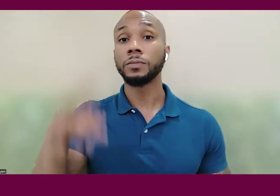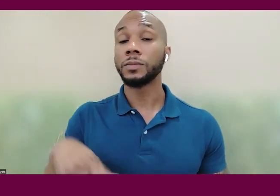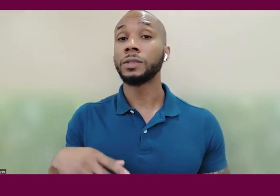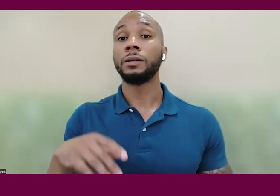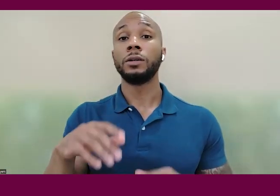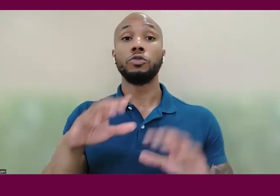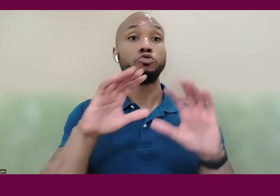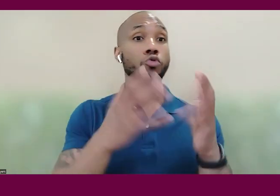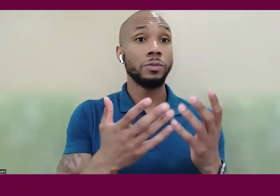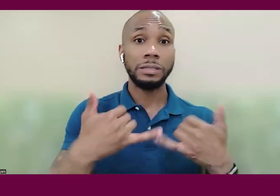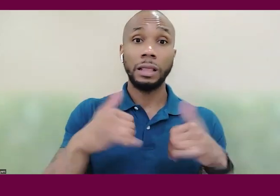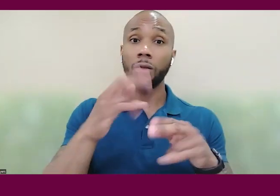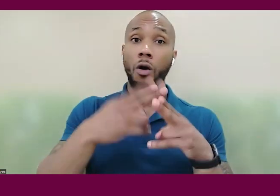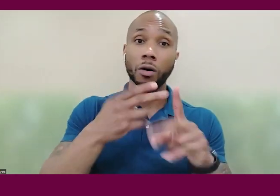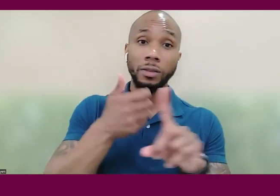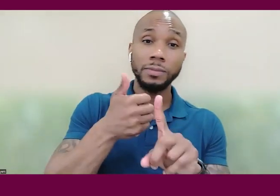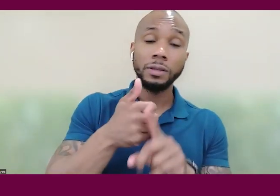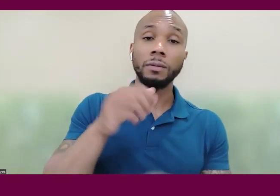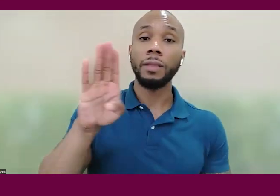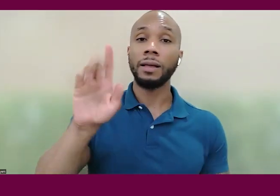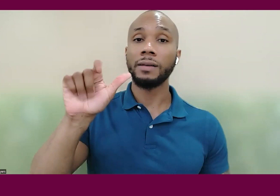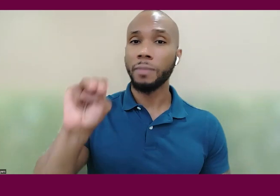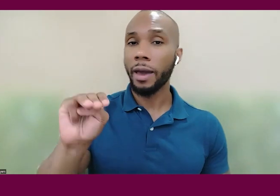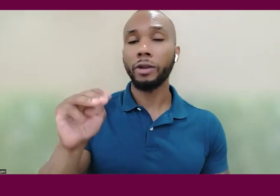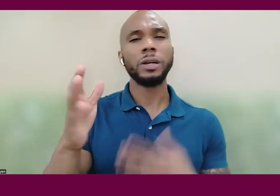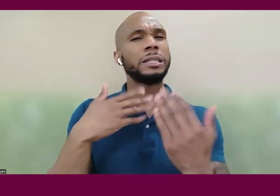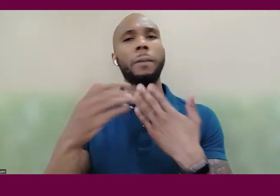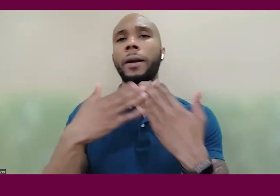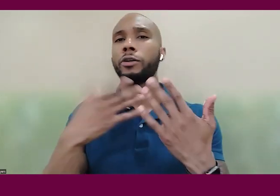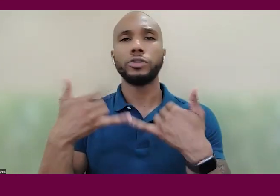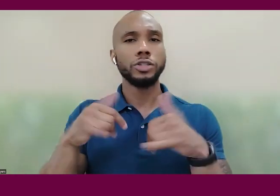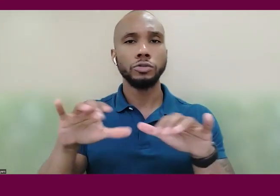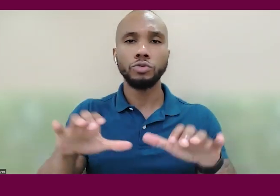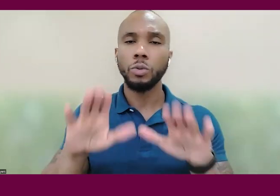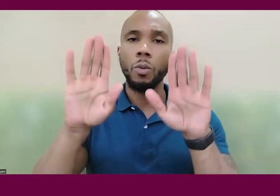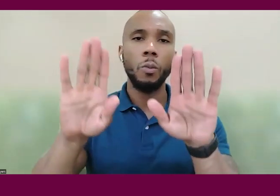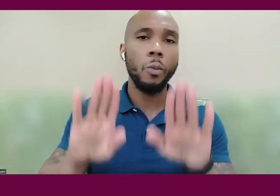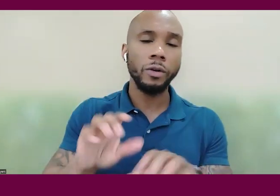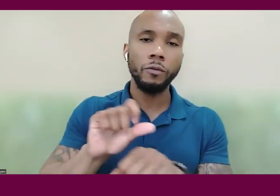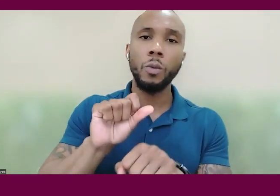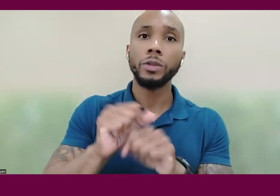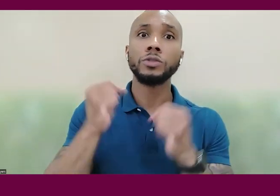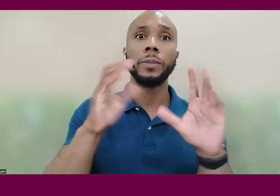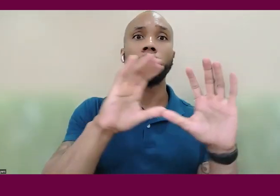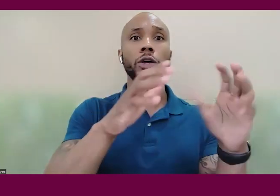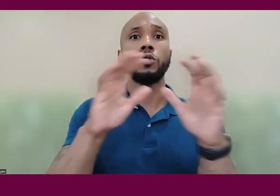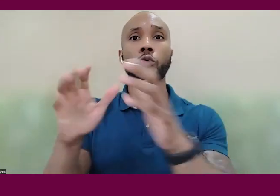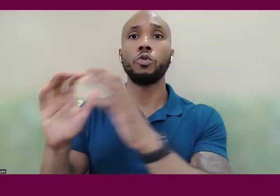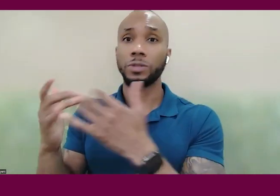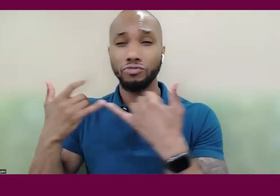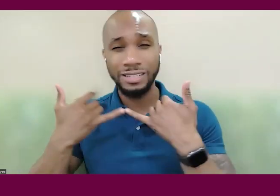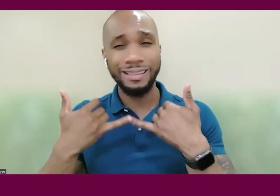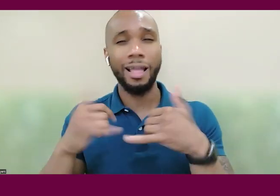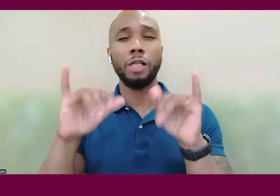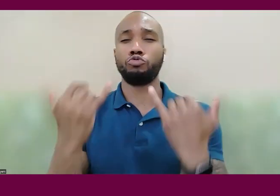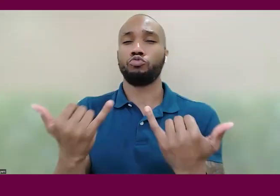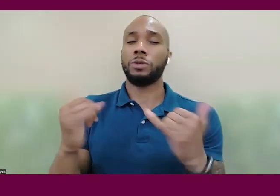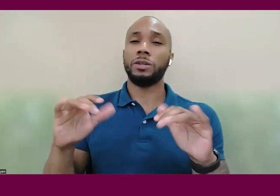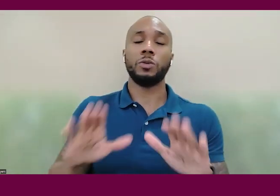Whether or not groups still call themselves Black Lives Matter or not, they're still doing incredible ... There are so many of them who are still doing incredible work.